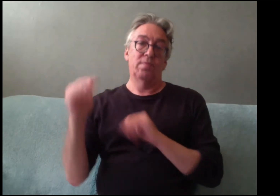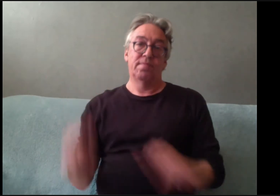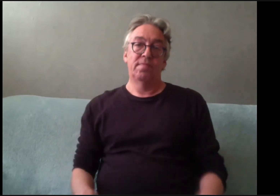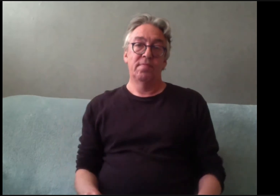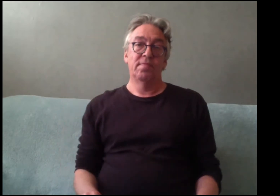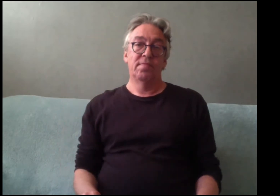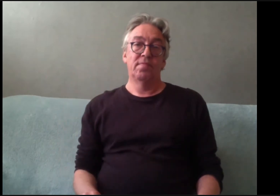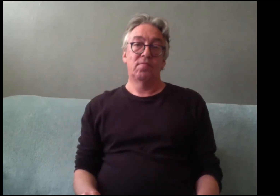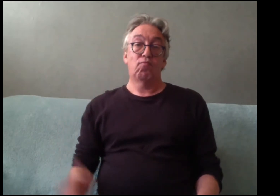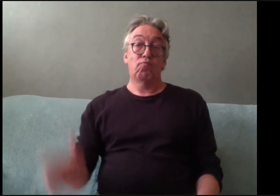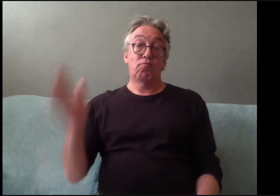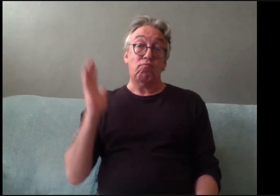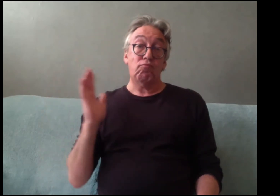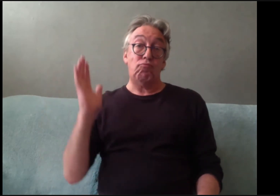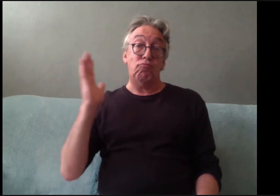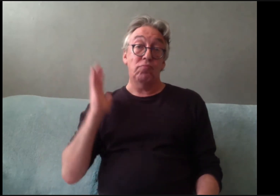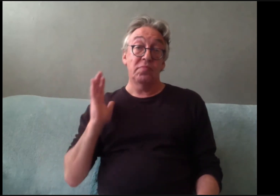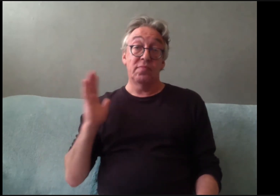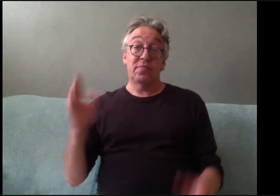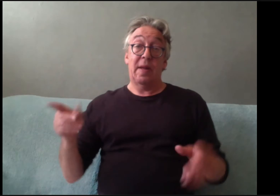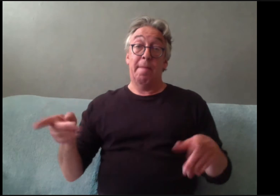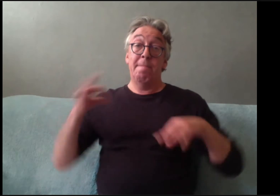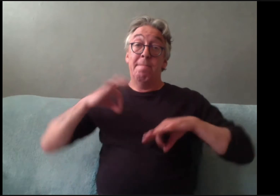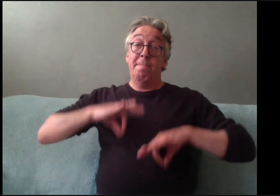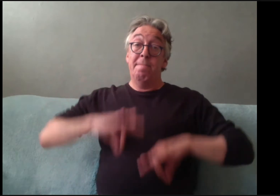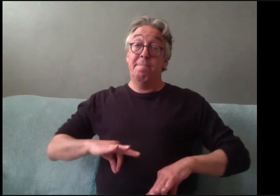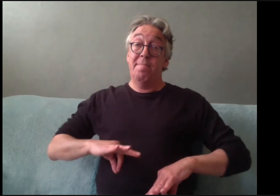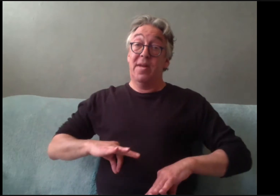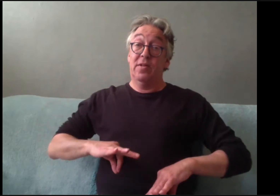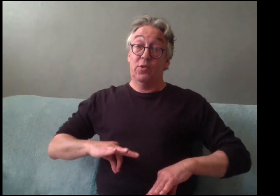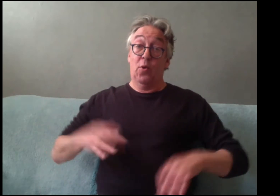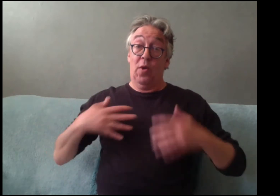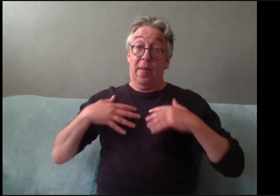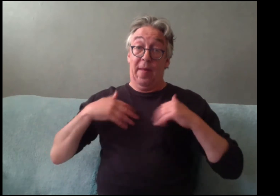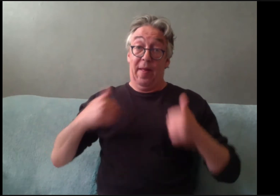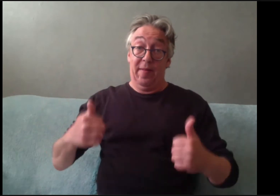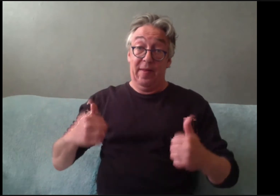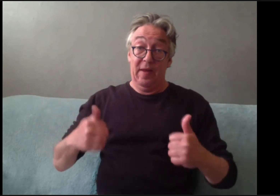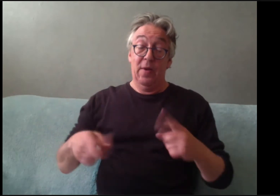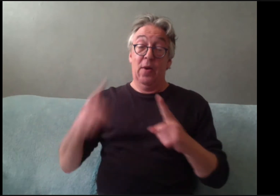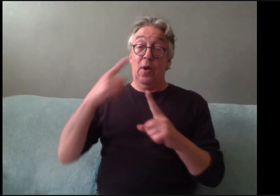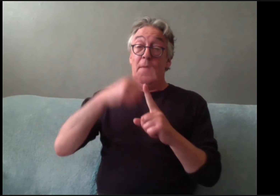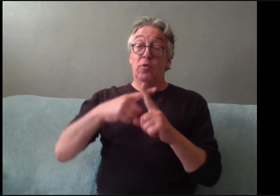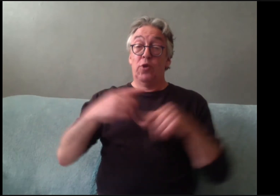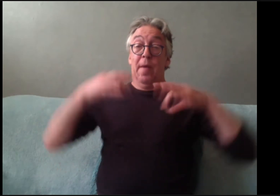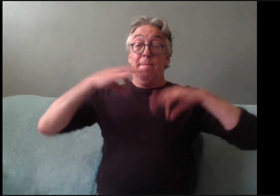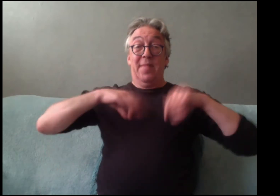by the Minister of Health and Secretary of state for disabled.